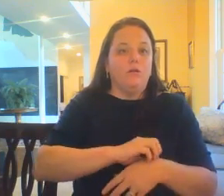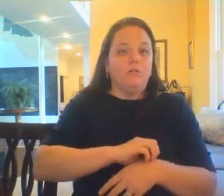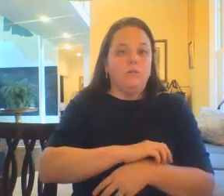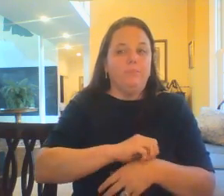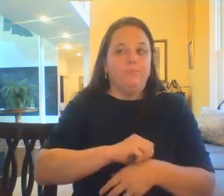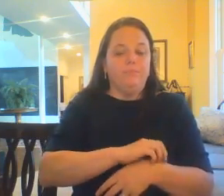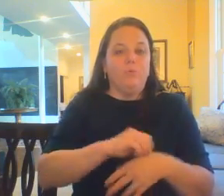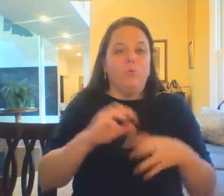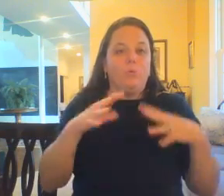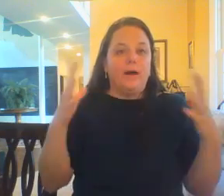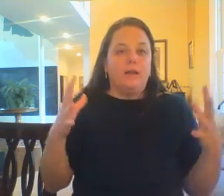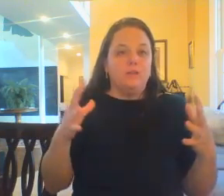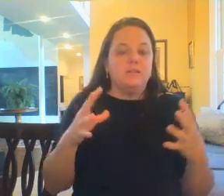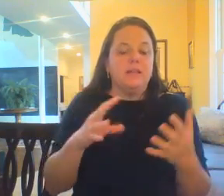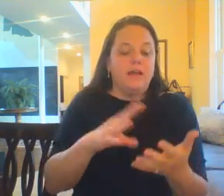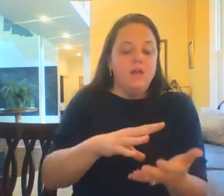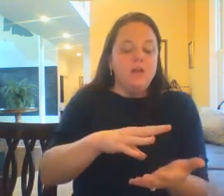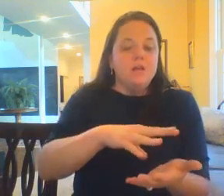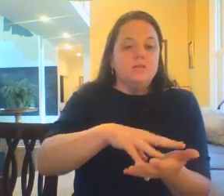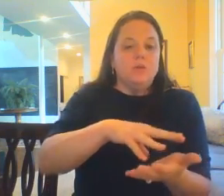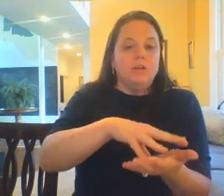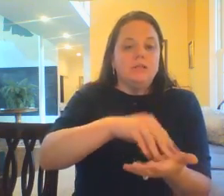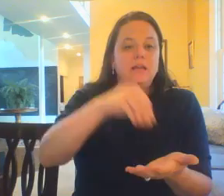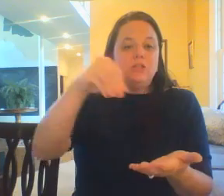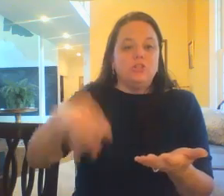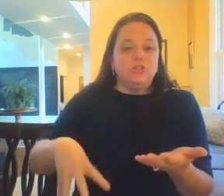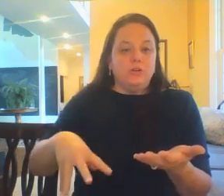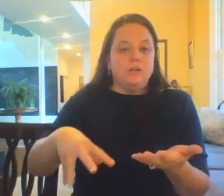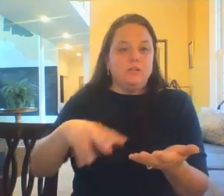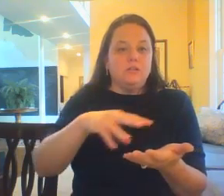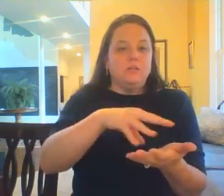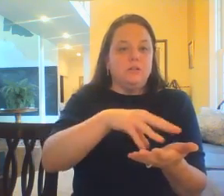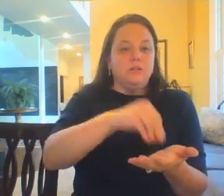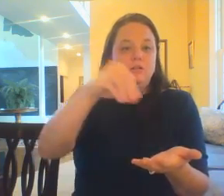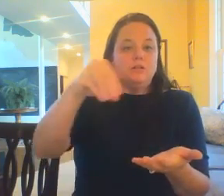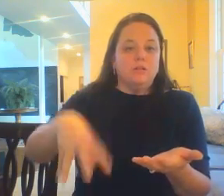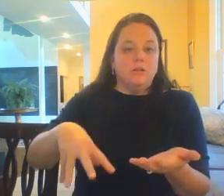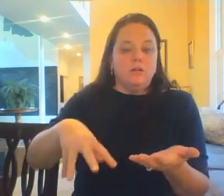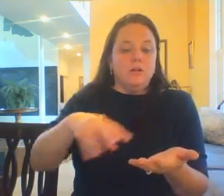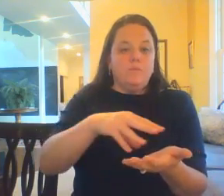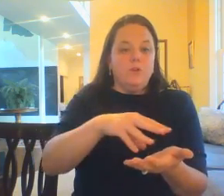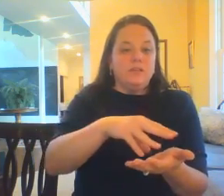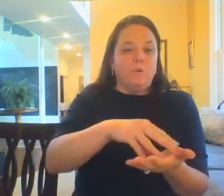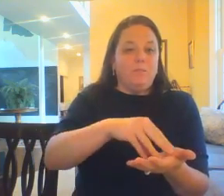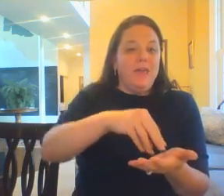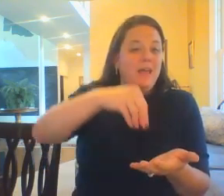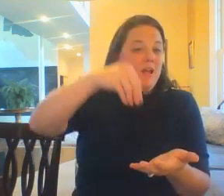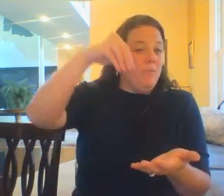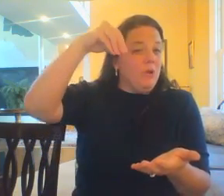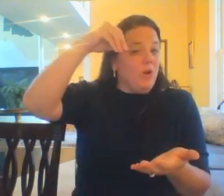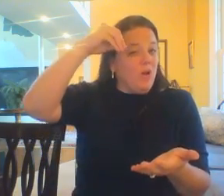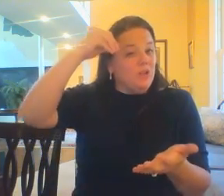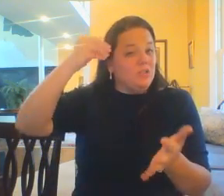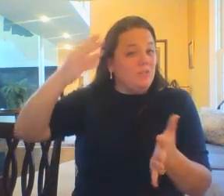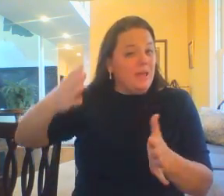more widely use than that so we're gonna say it's student it's like you're